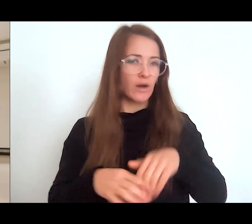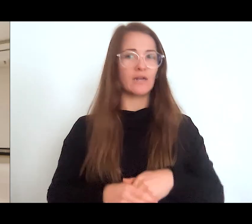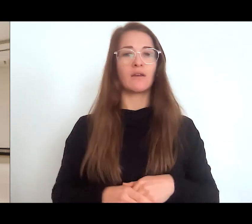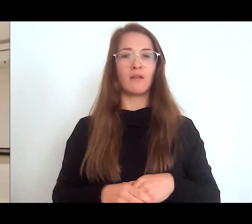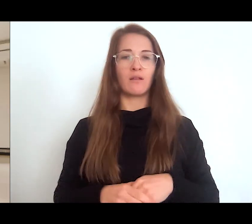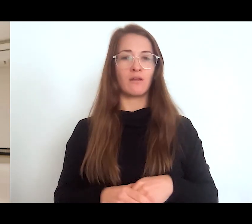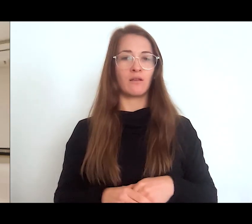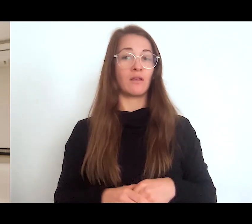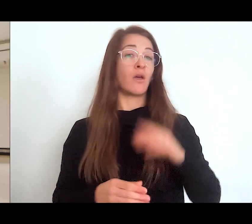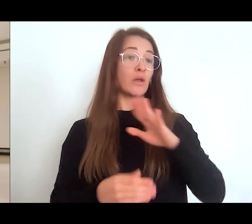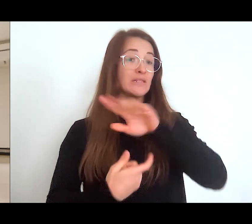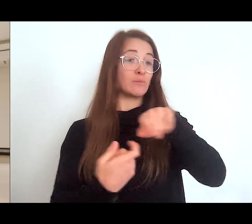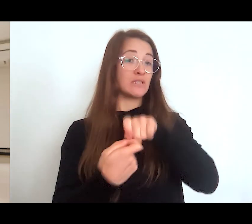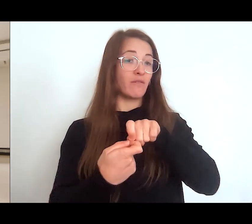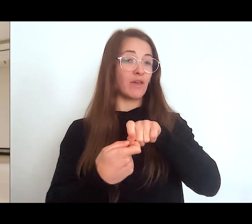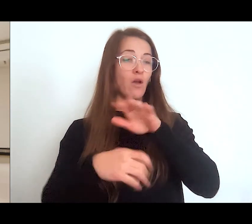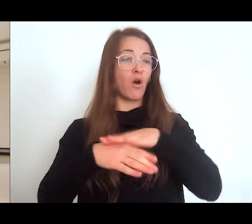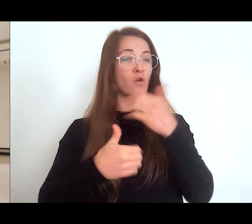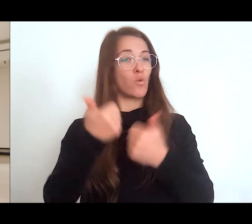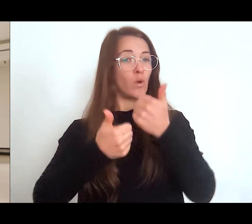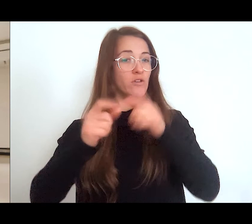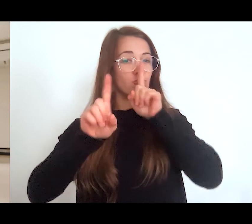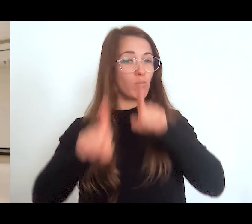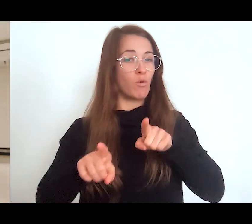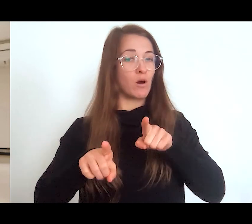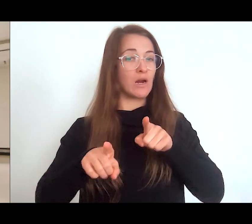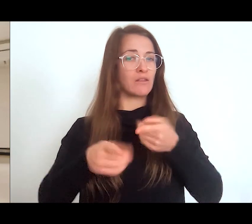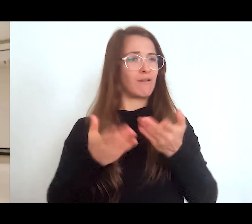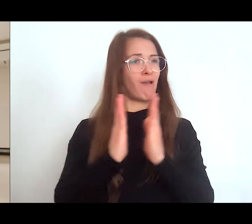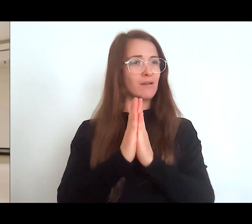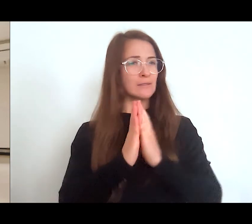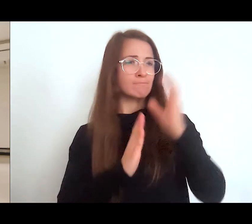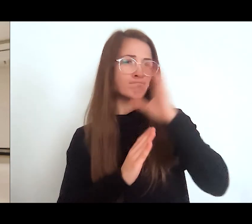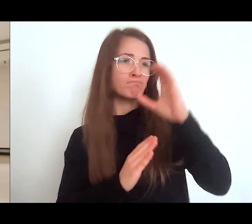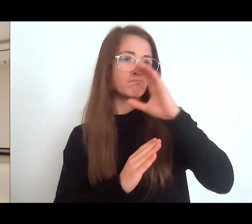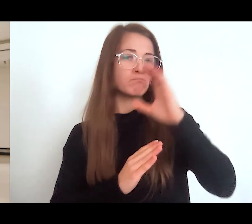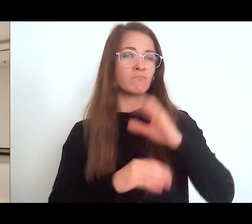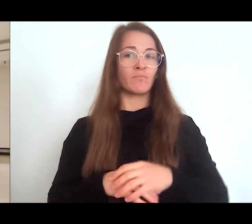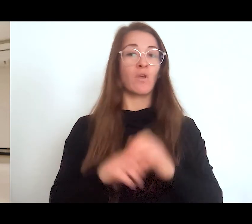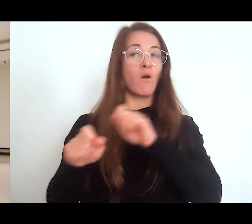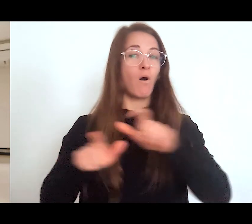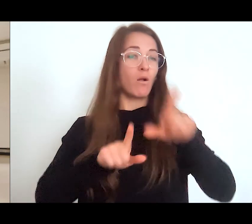SO I THINK IT IS SPECIFIC ON WHICH REPORT THAT THEY ARE ASKING ABOUT.